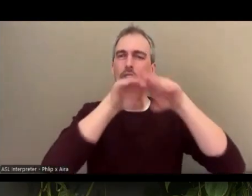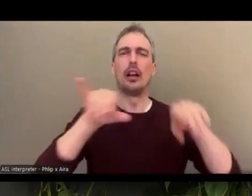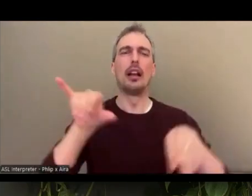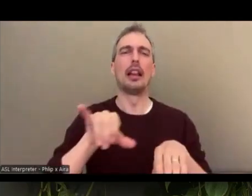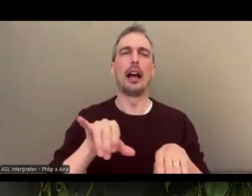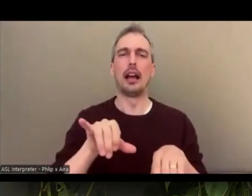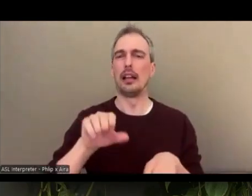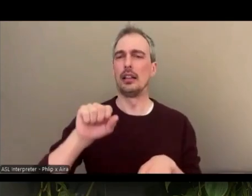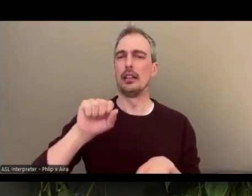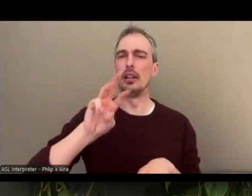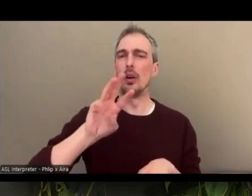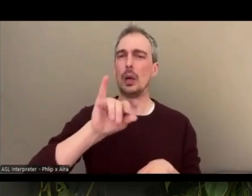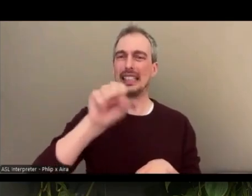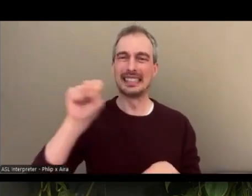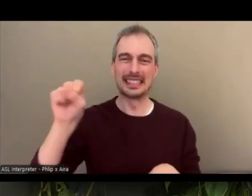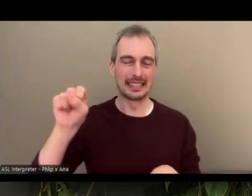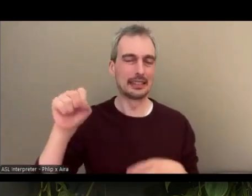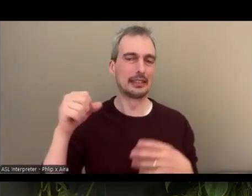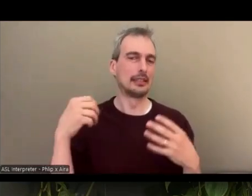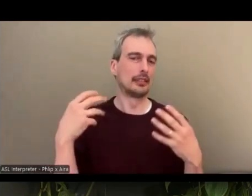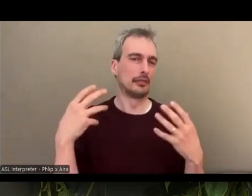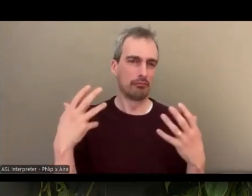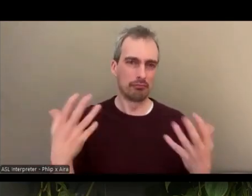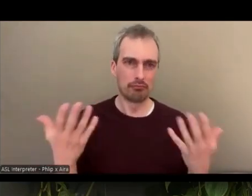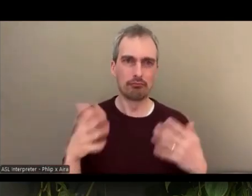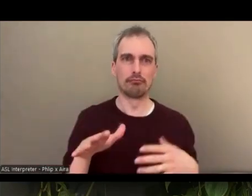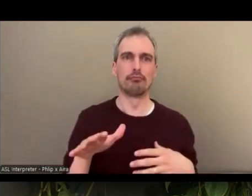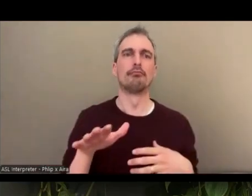Water? I don't know. Barbecue sauce... Light... To leak through.